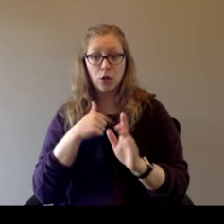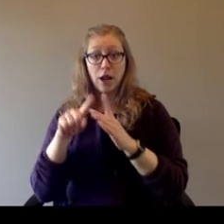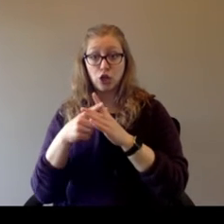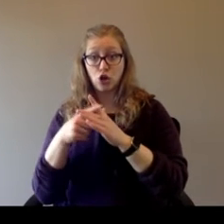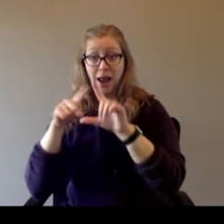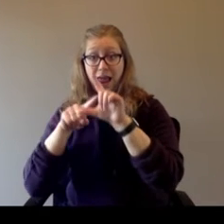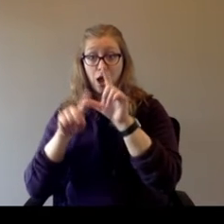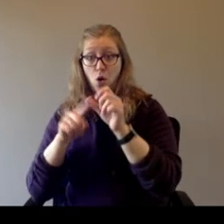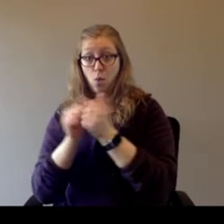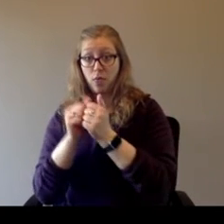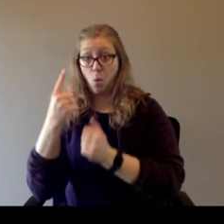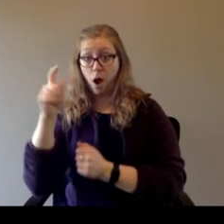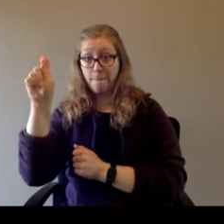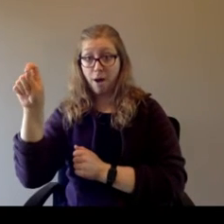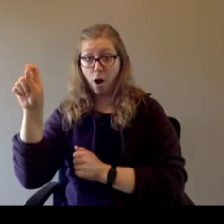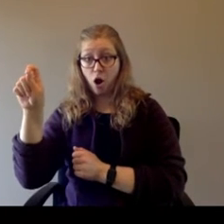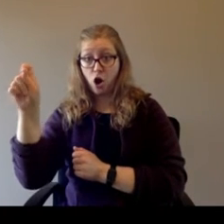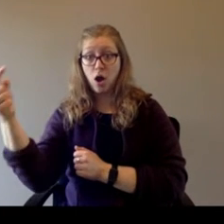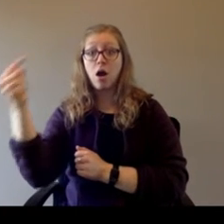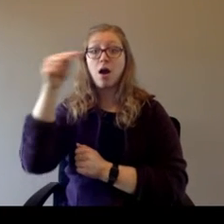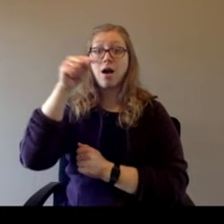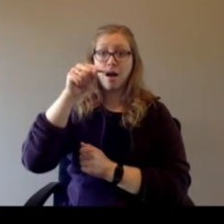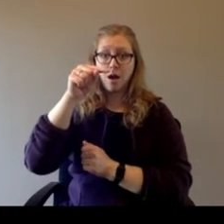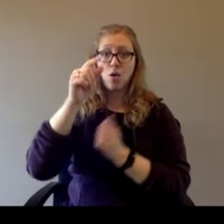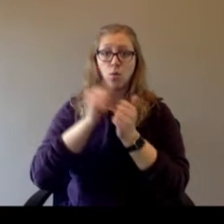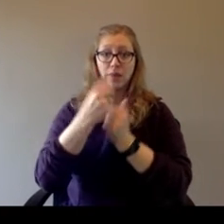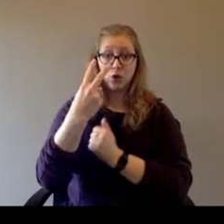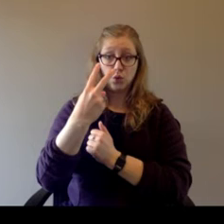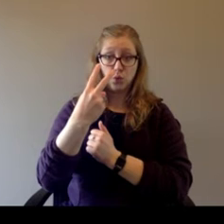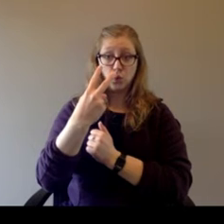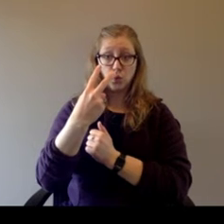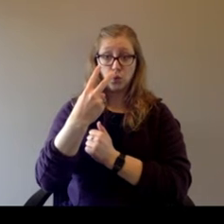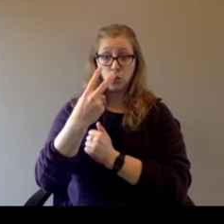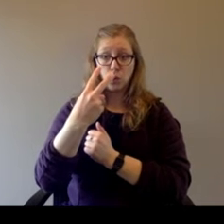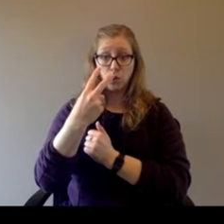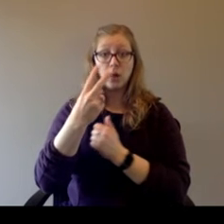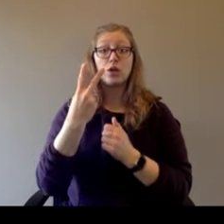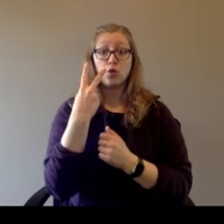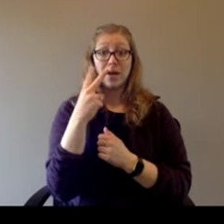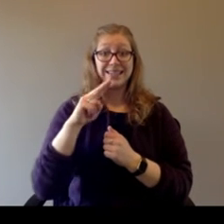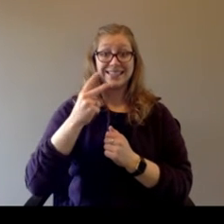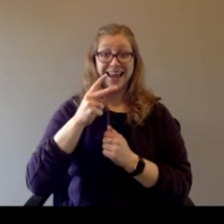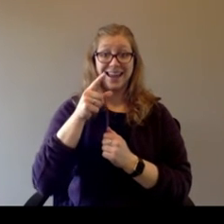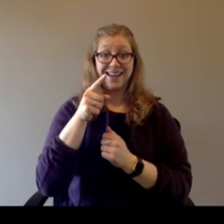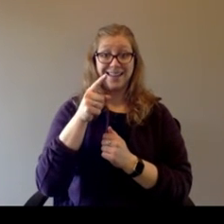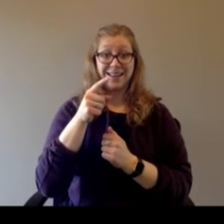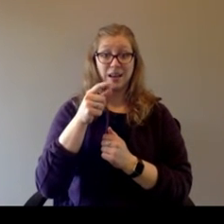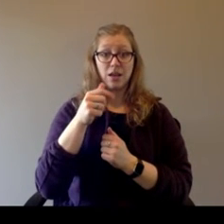So when I go over here to the second figure I want to go from the angle with one marking to the angle with two.